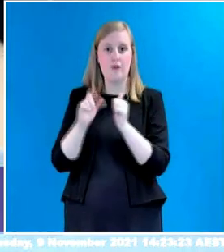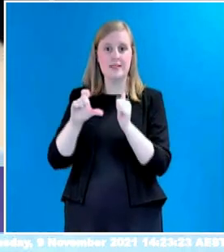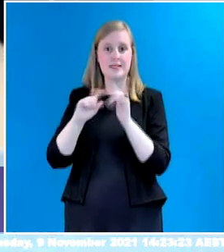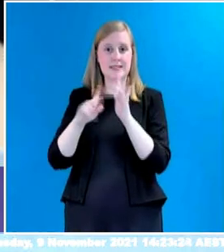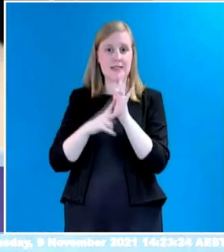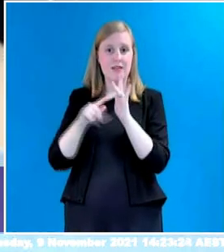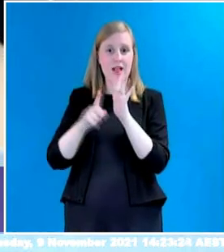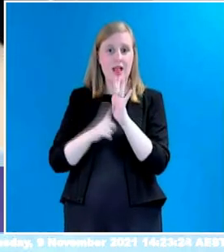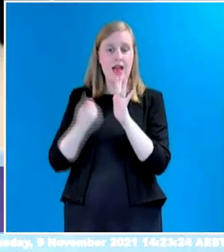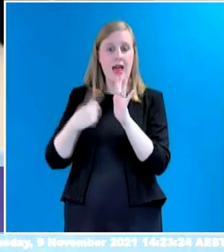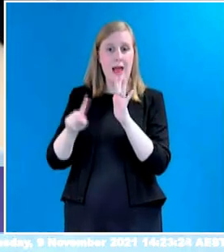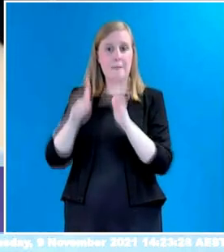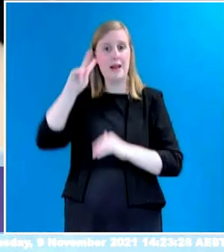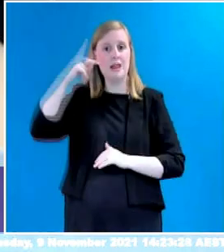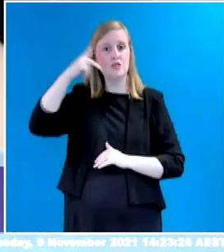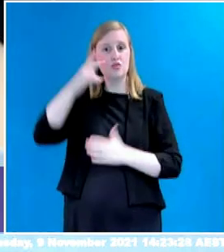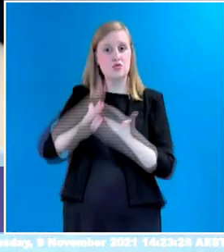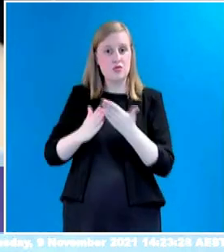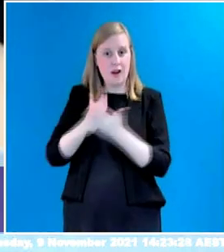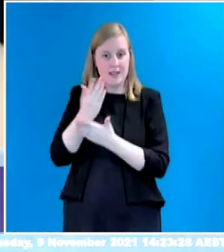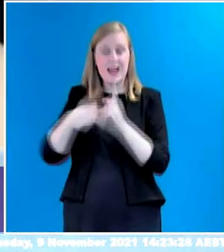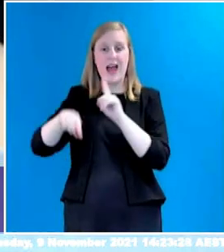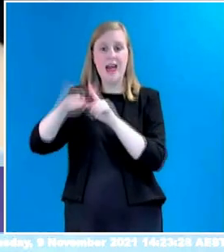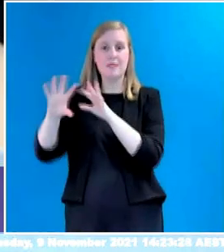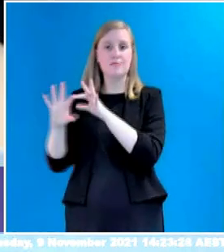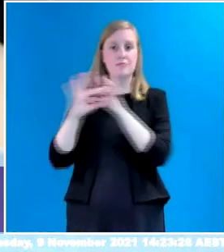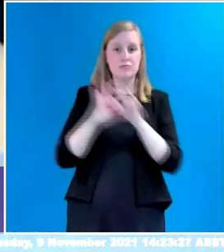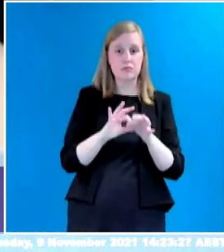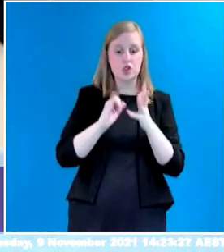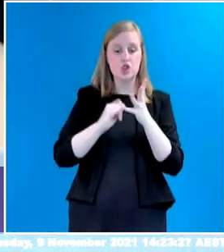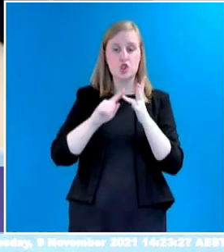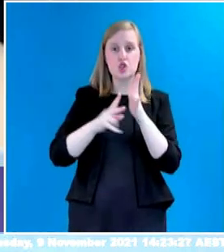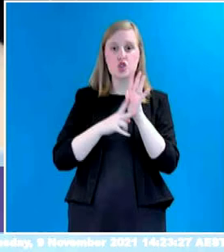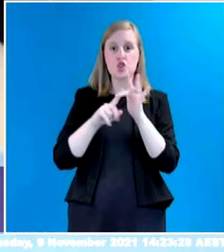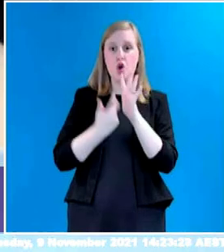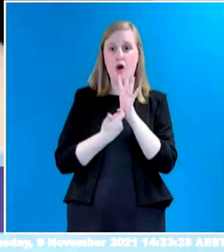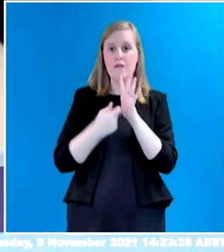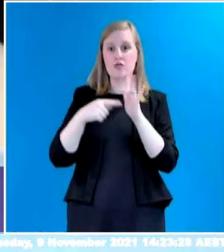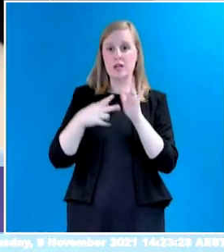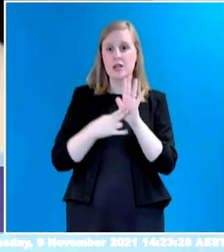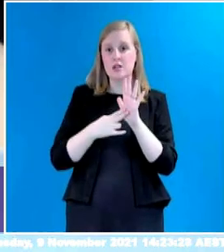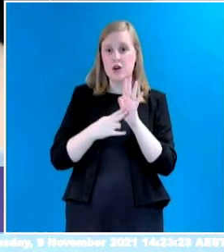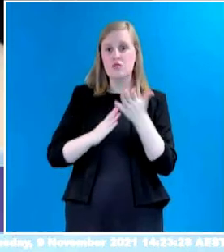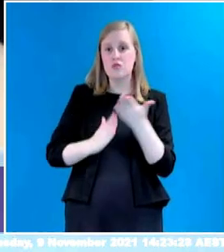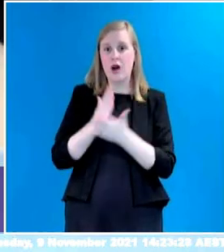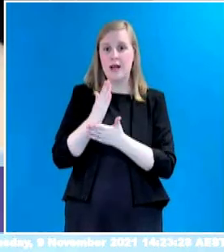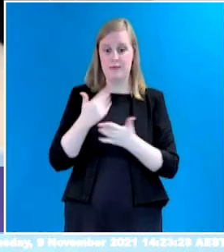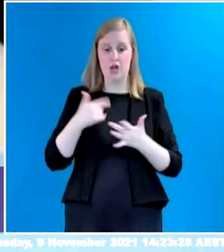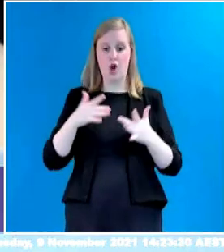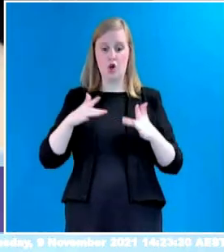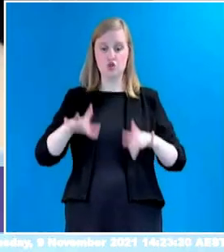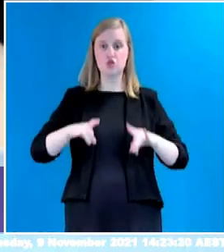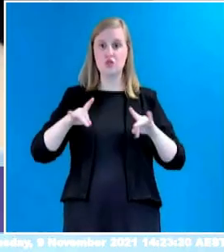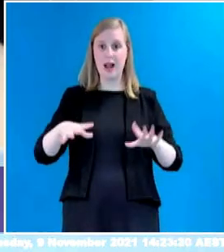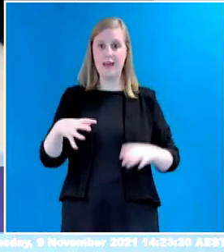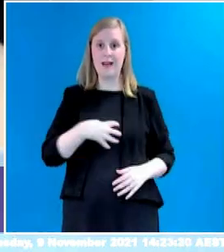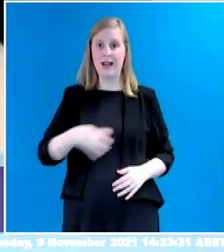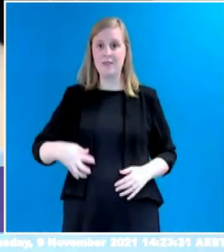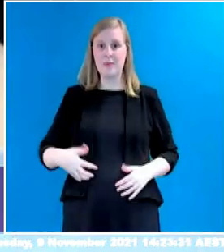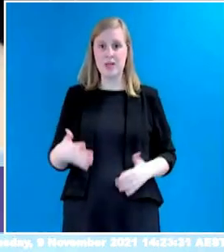sovereign rights to control entry, and so on, of aliens and non-nationals.